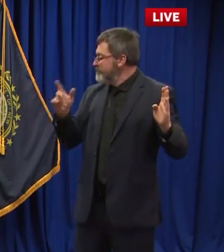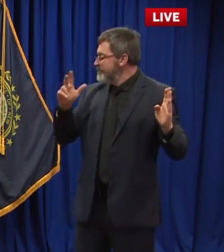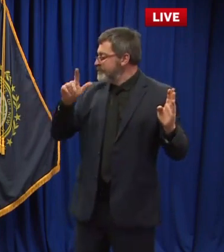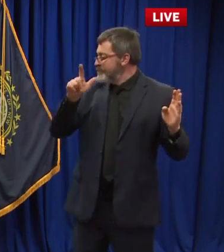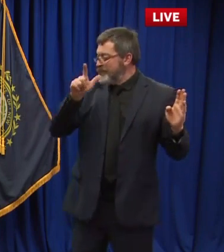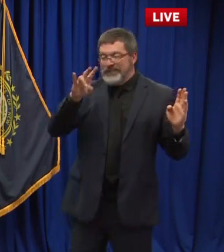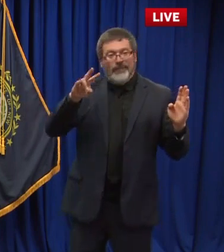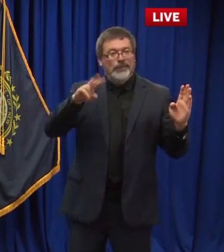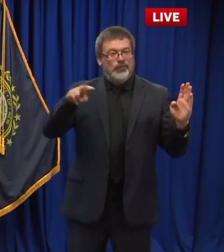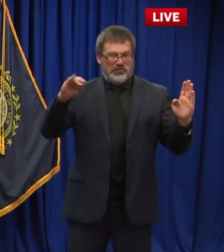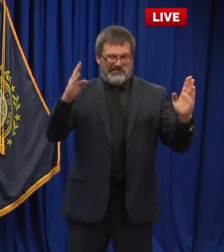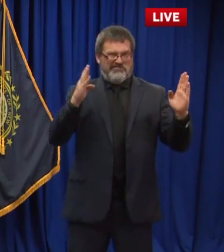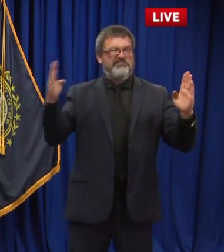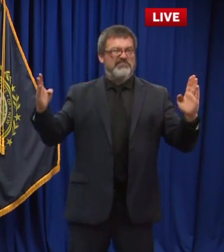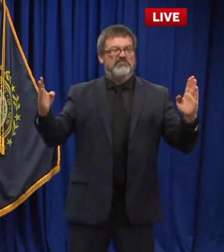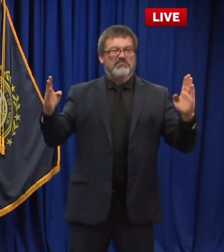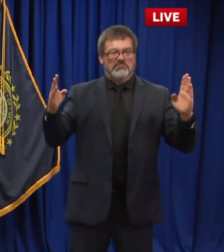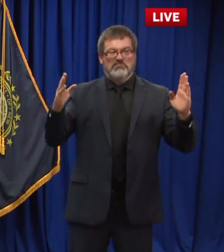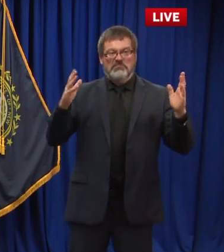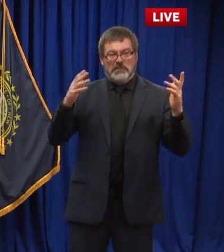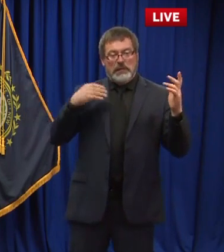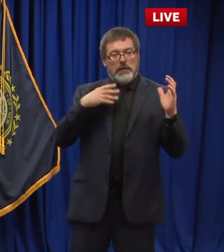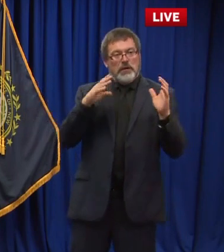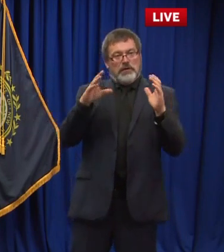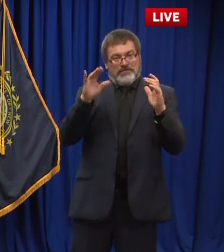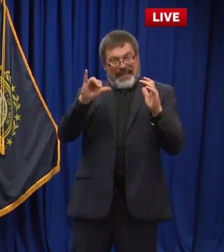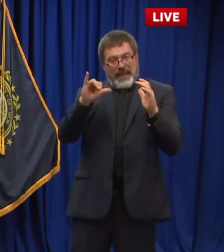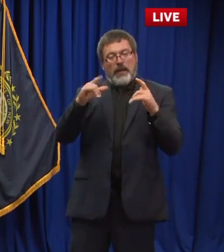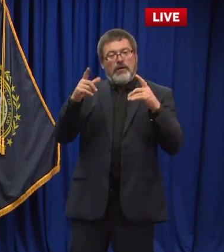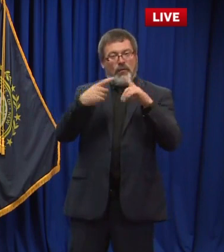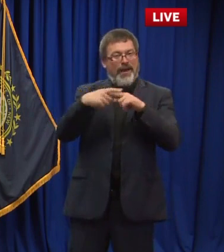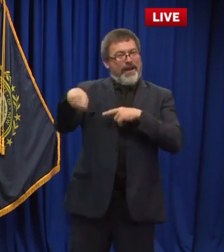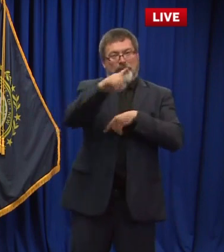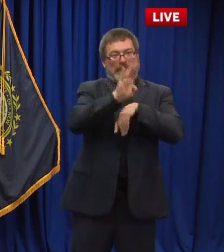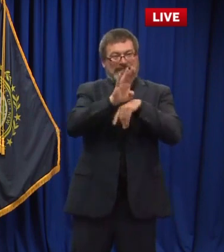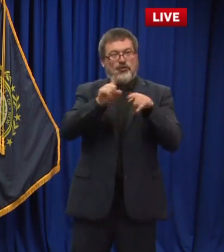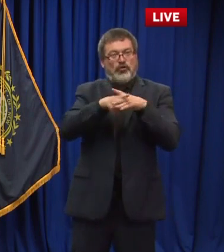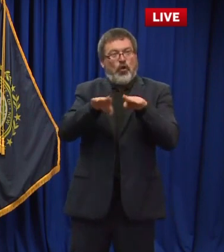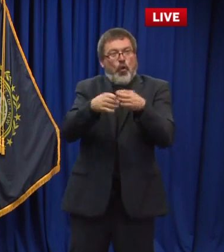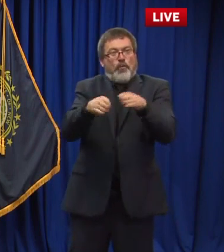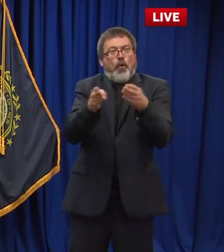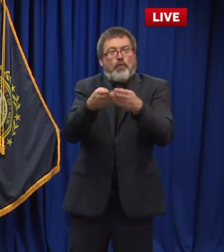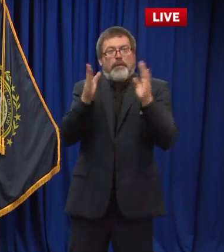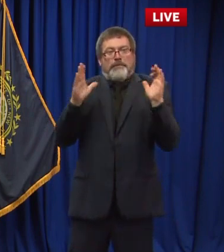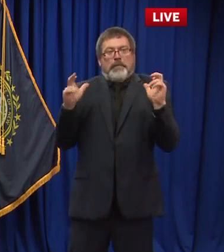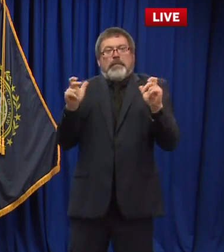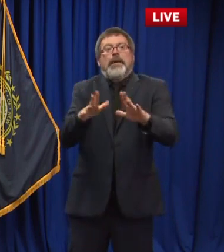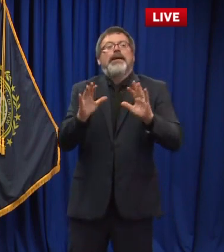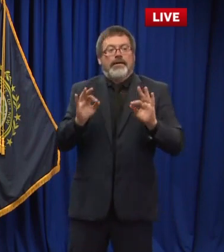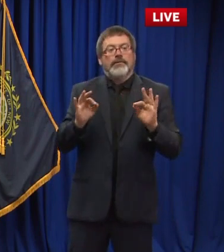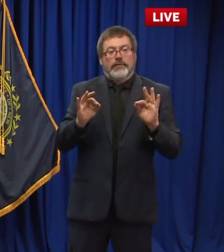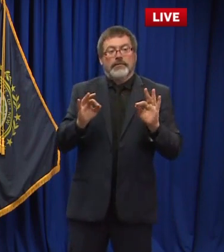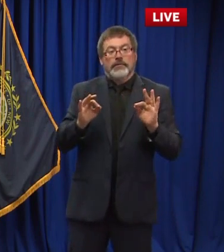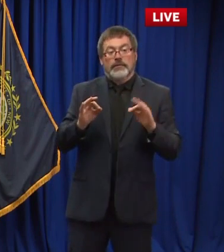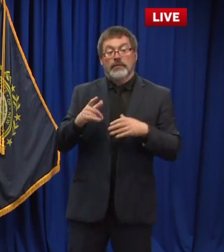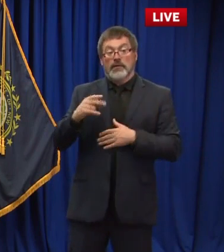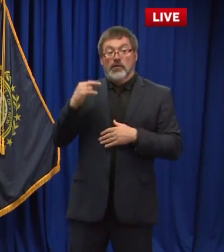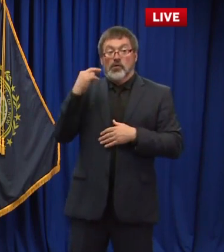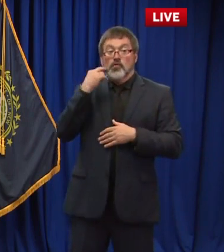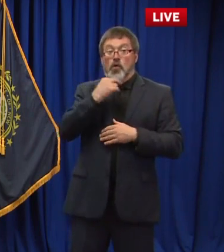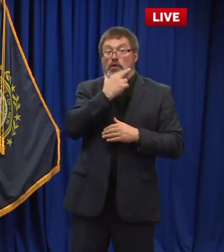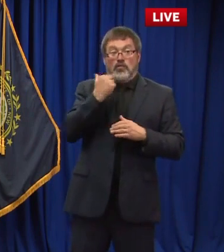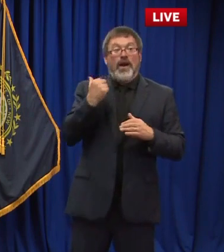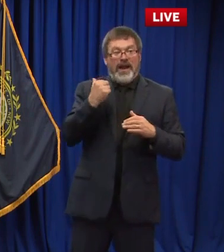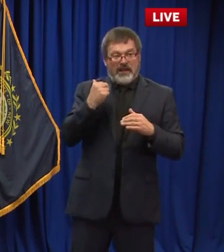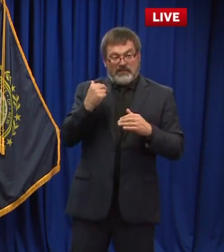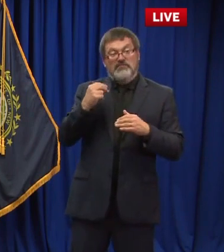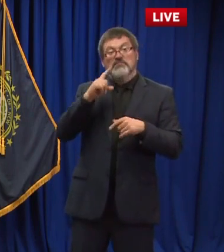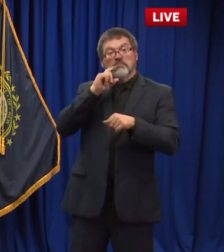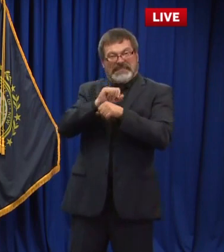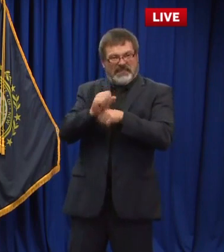OVER 36% OF THE CLOTHING STORES APPOINTMENT BASE IS BACK ON TOP OF WHERE IT HAD BEEN, 28% FOR THE OTHER RETAILERS.